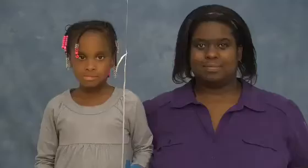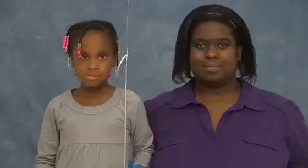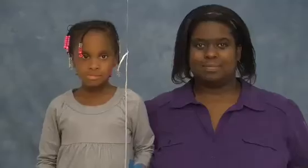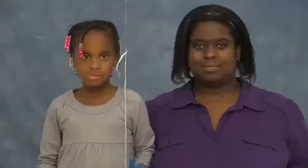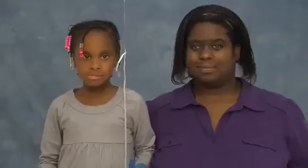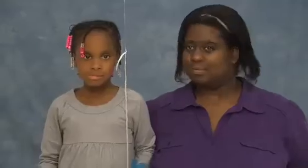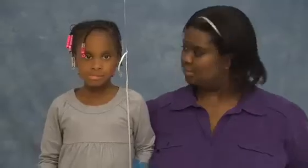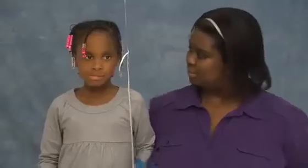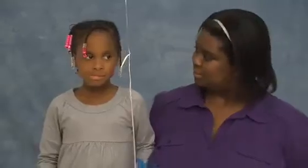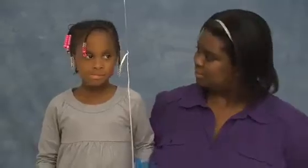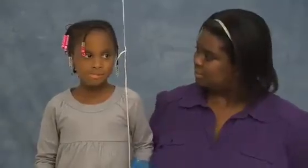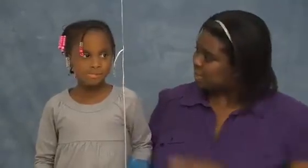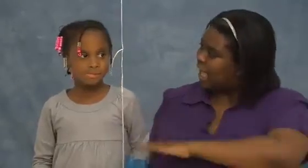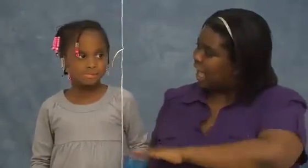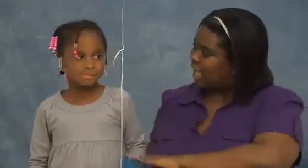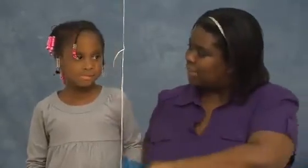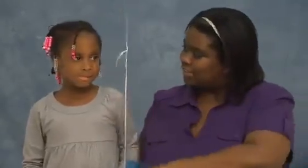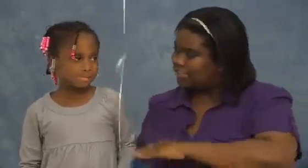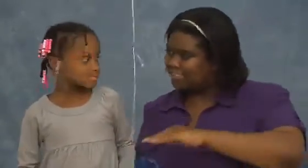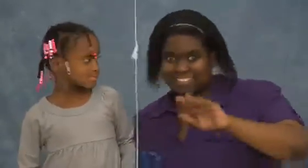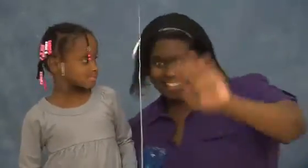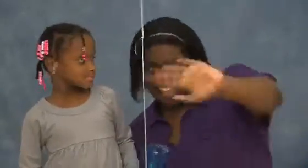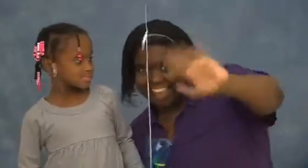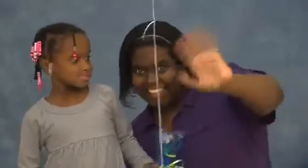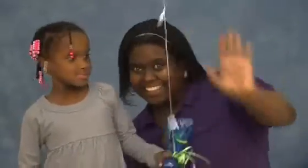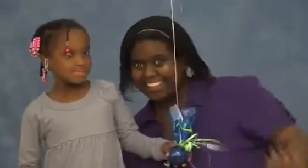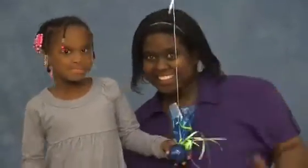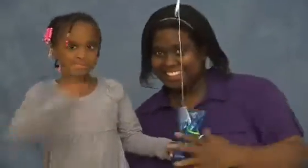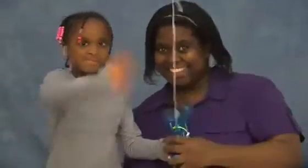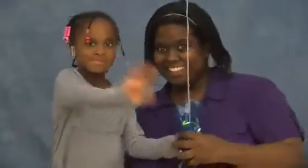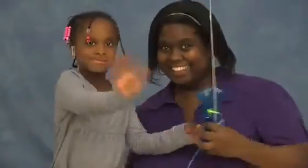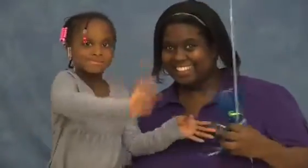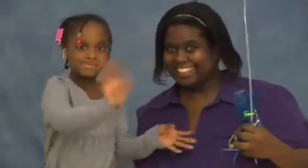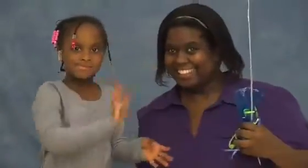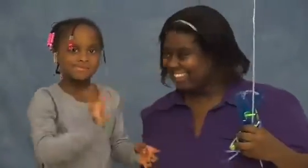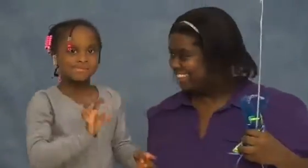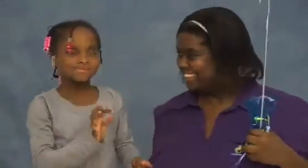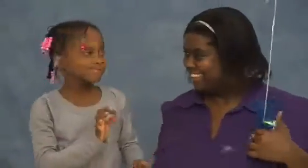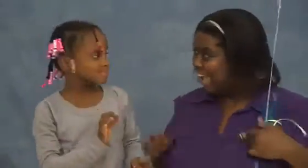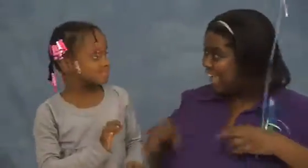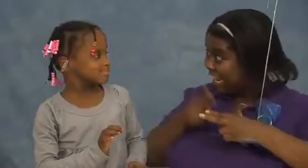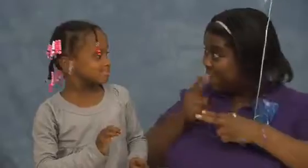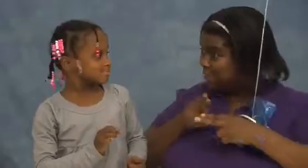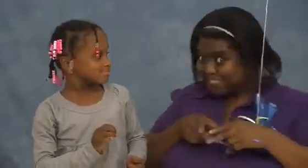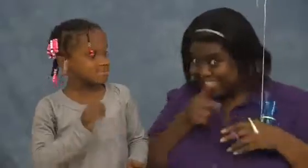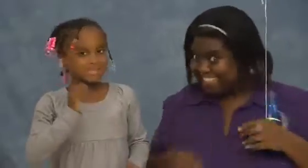Cassie: Hey! Say hi! Khyianna: Hi! Cassie: Tell them your name!